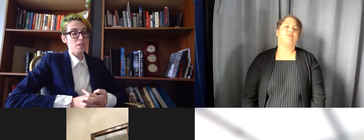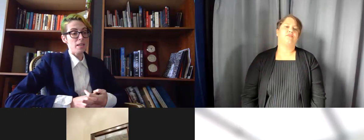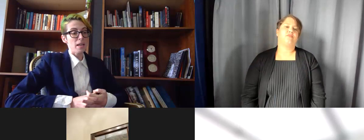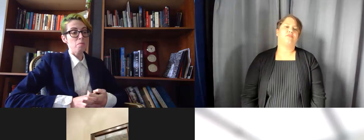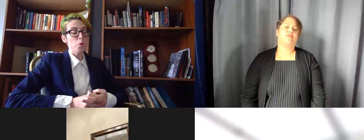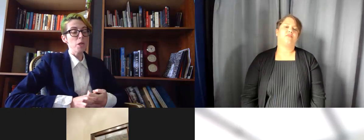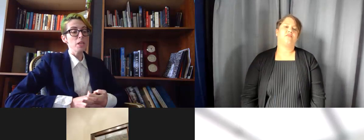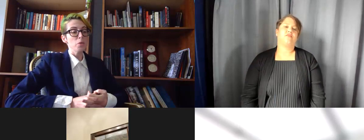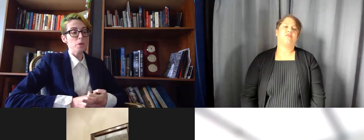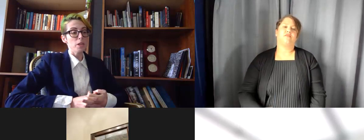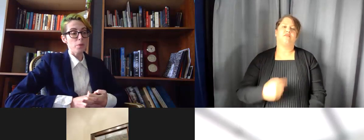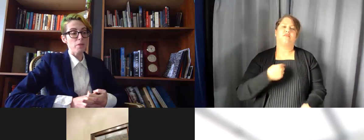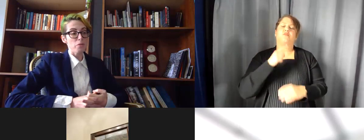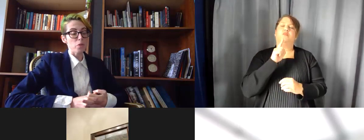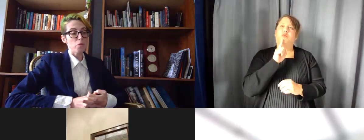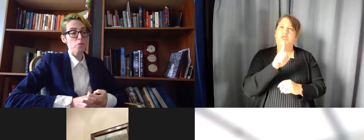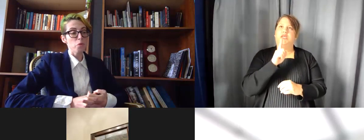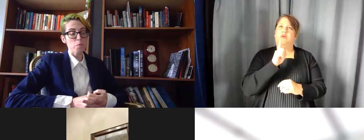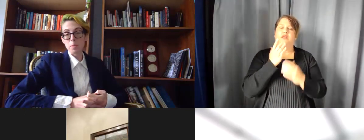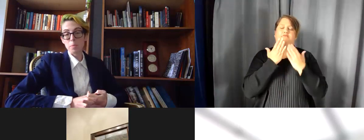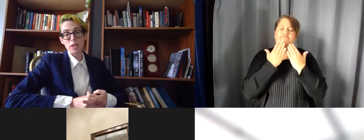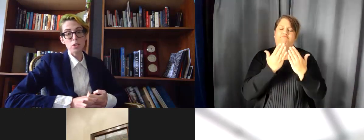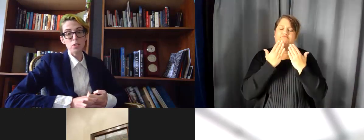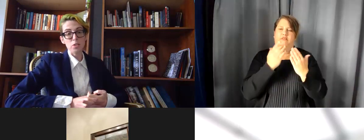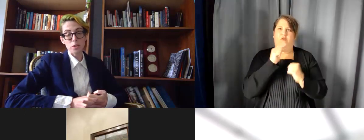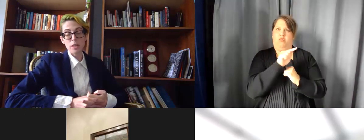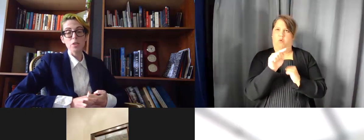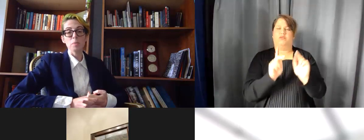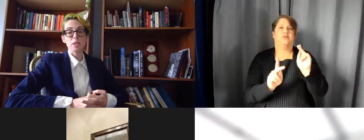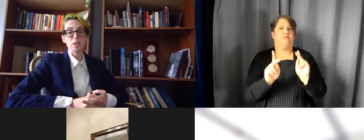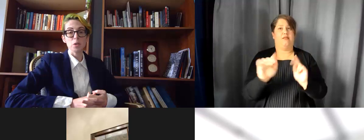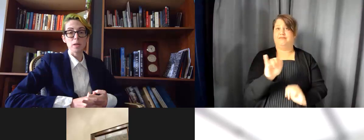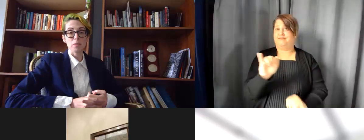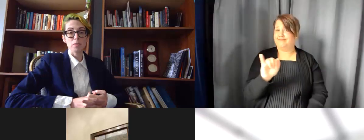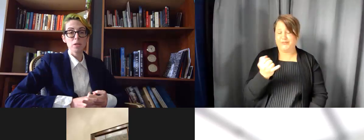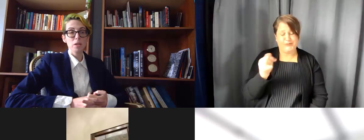Farrah Garland: that i'm really really grateful for the people like Judy human, who have